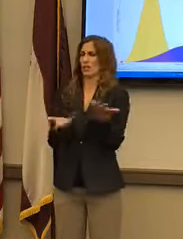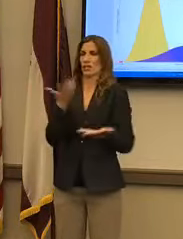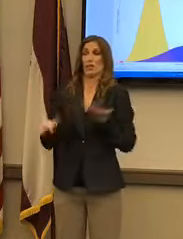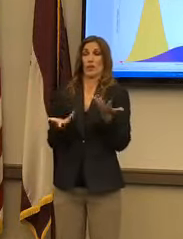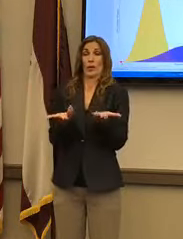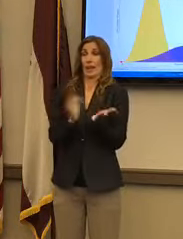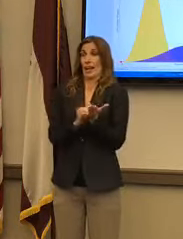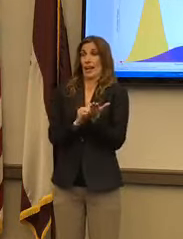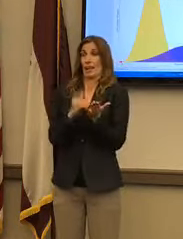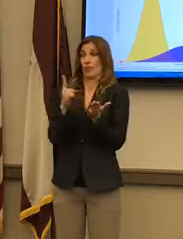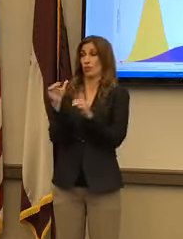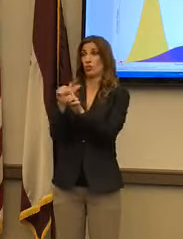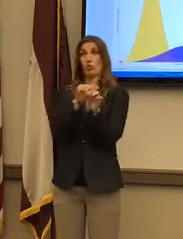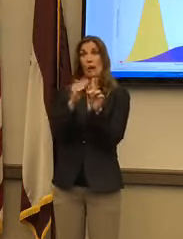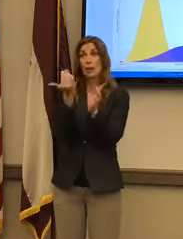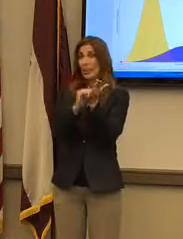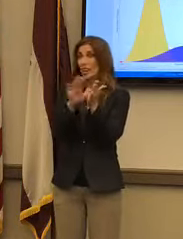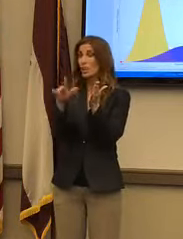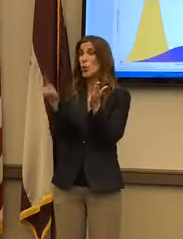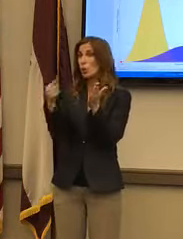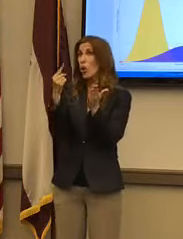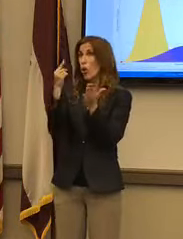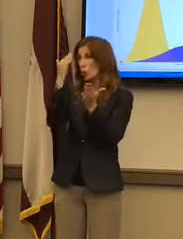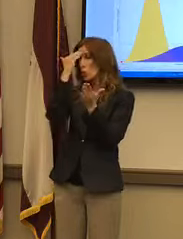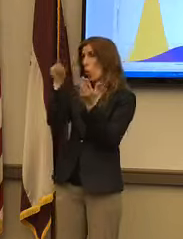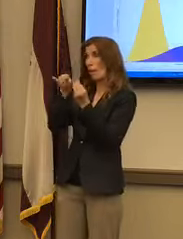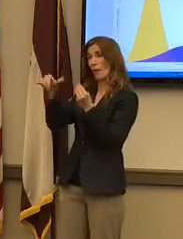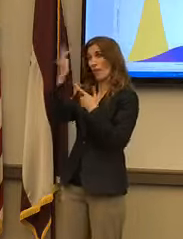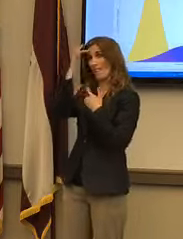know I just remind everyone we've only known about this since middle of January